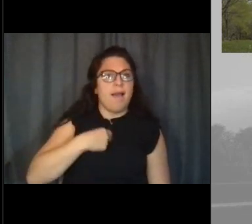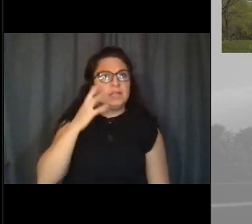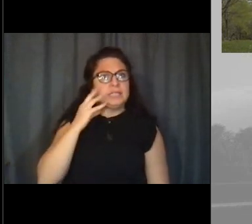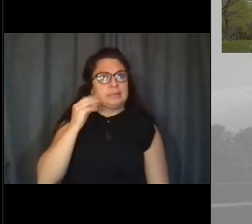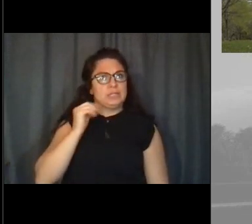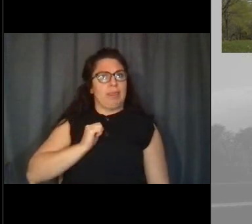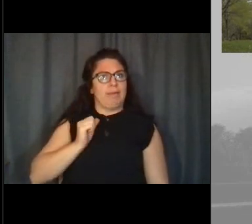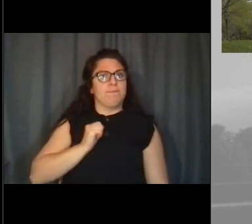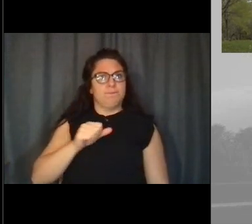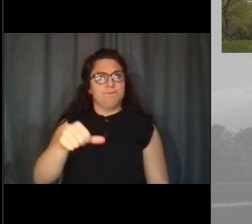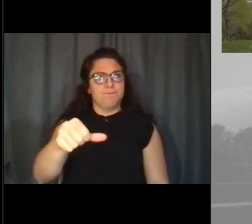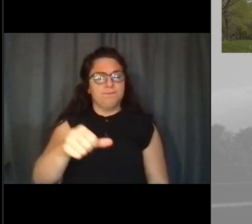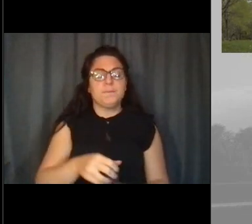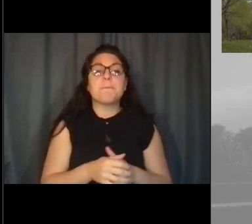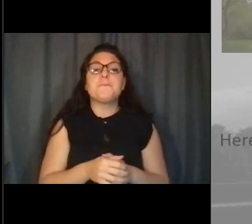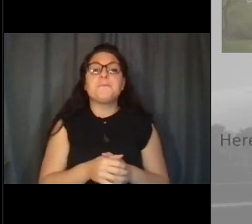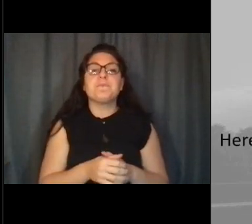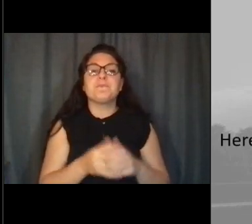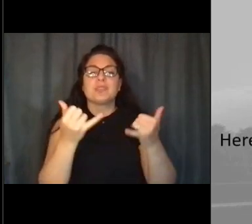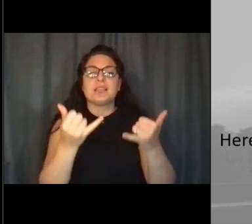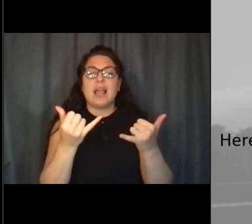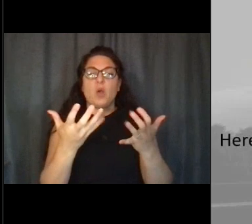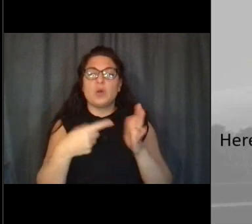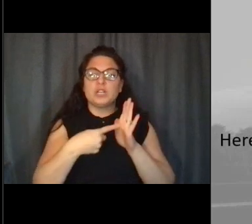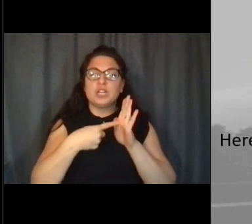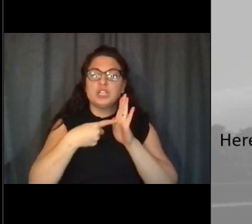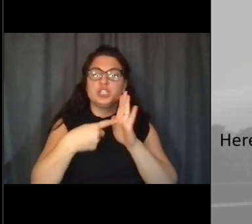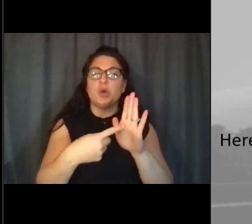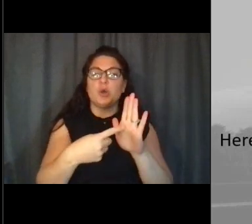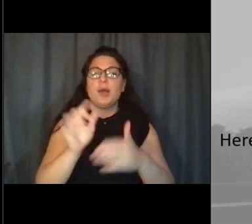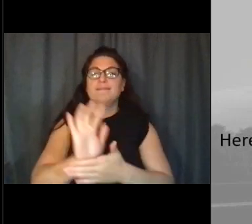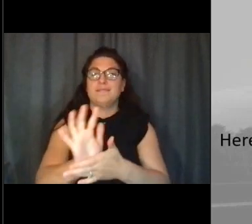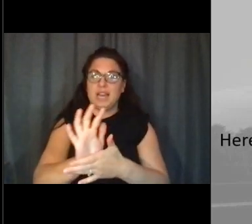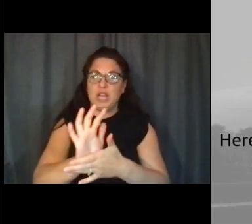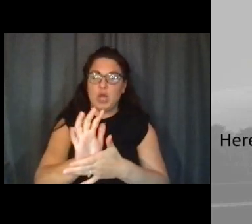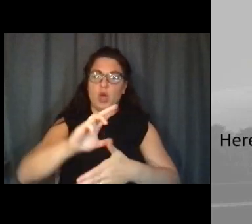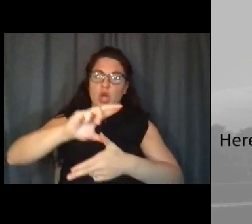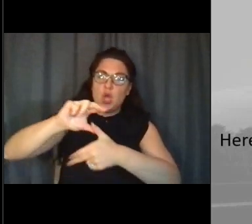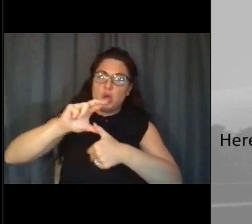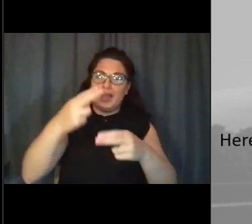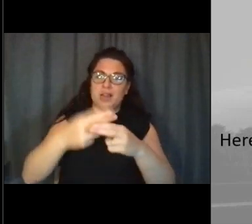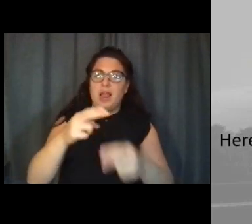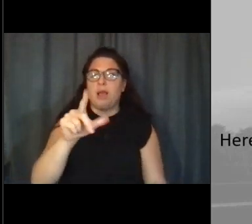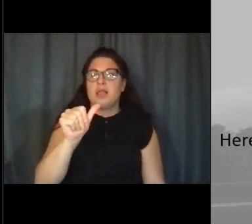So I'm going to show you a video from Hurricane Laura. And this was what, 80 mile an hour wind sounds like.